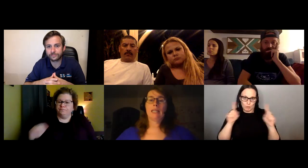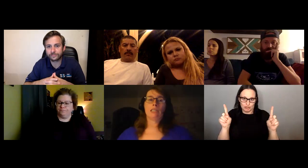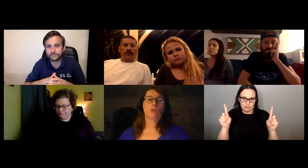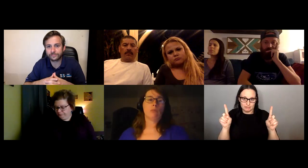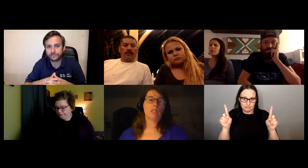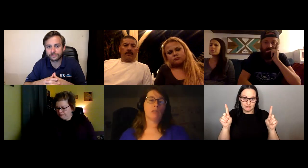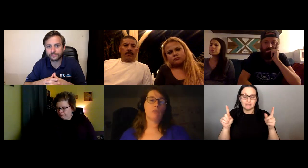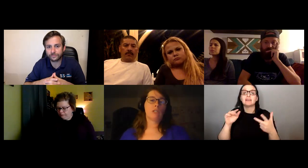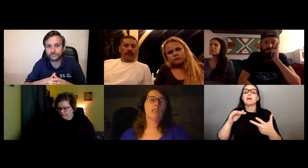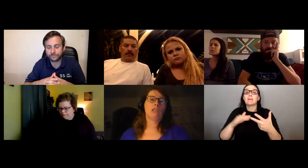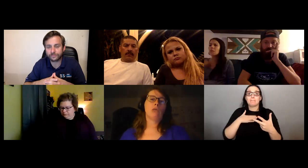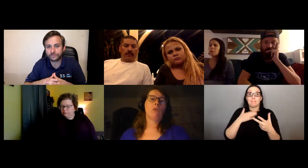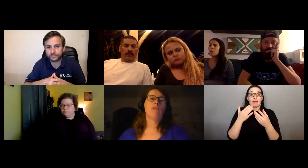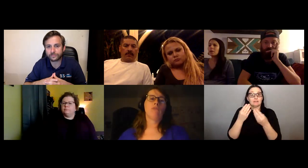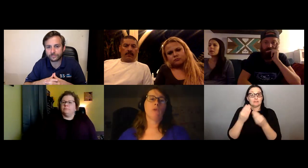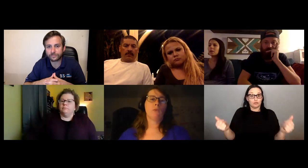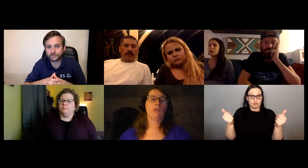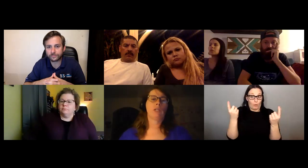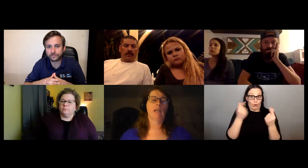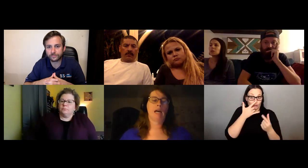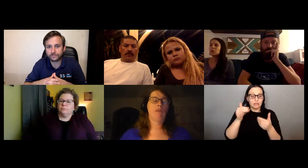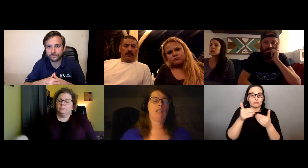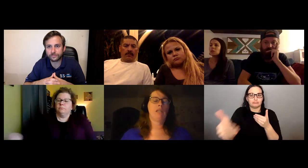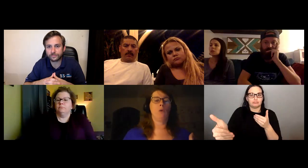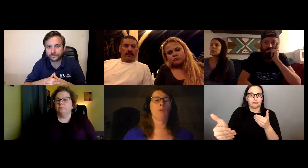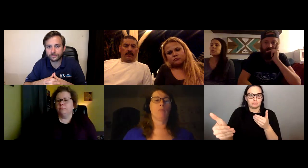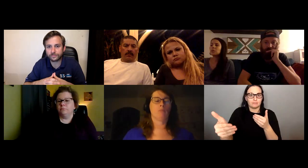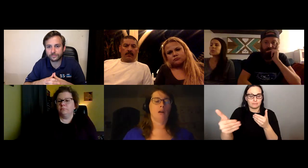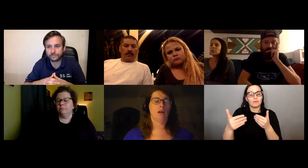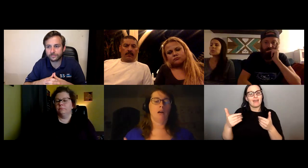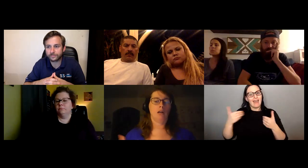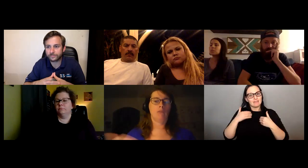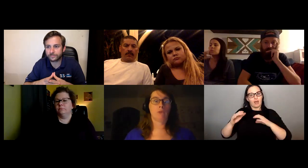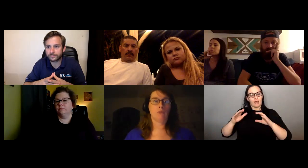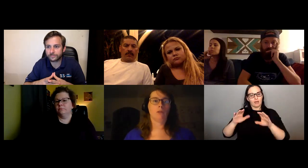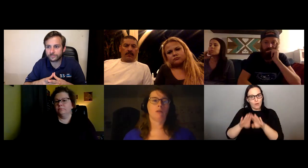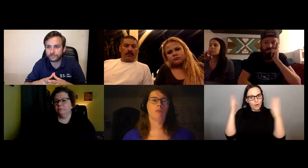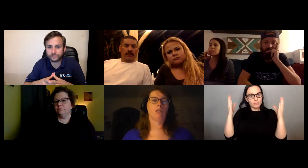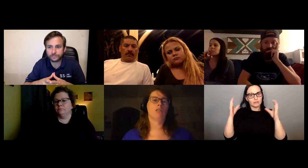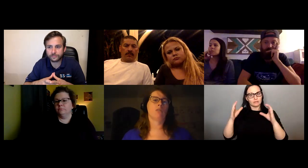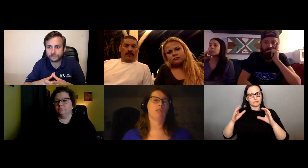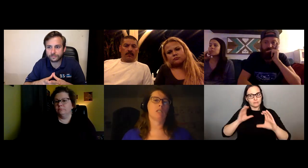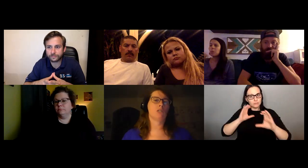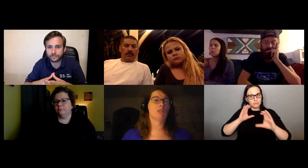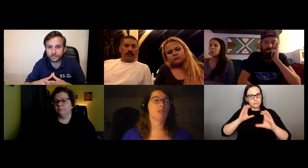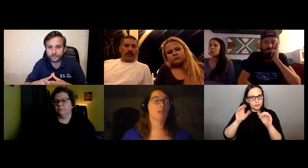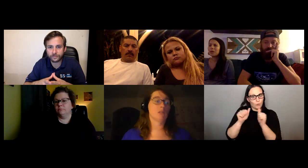what my solution is going forward and having that open unformal communication with the teachers